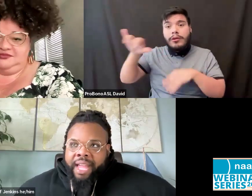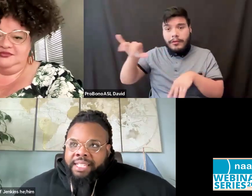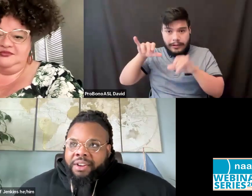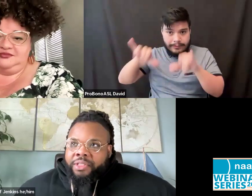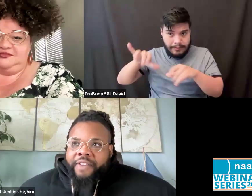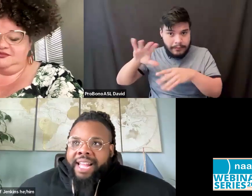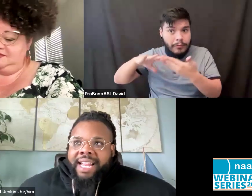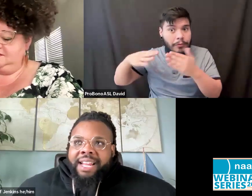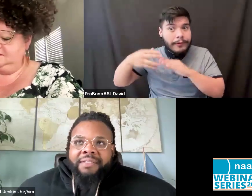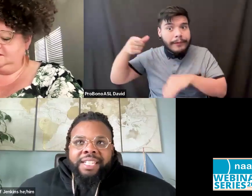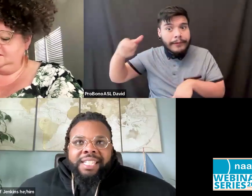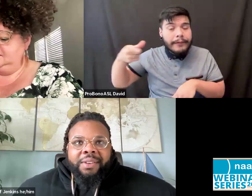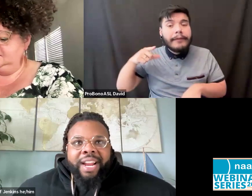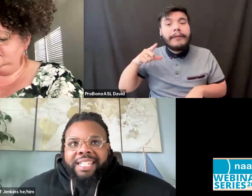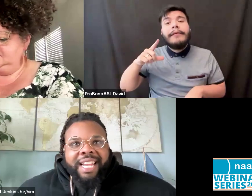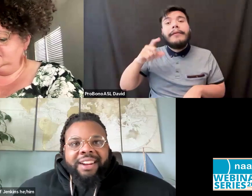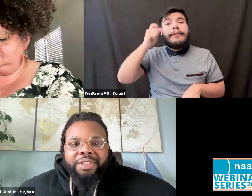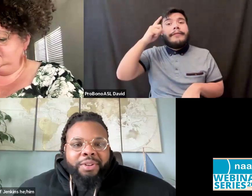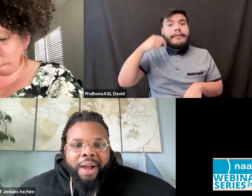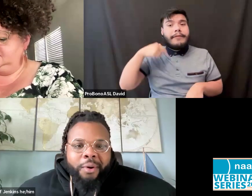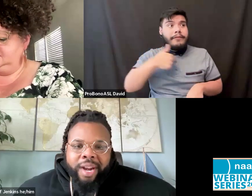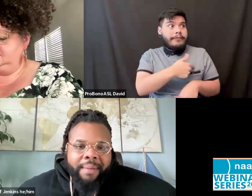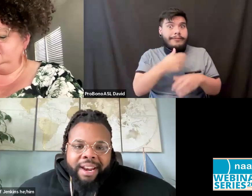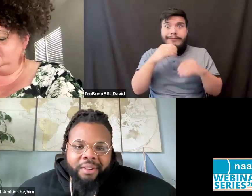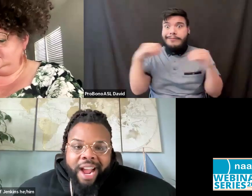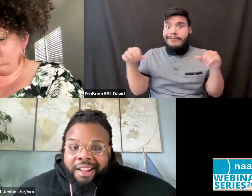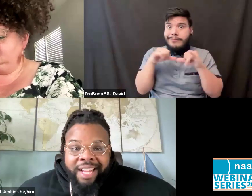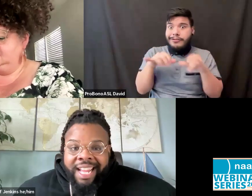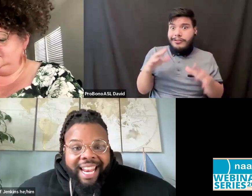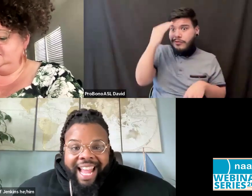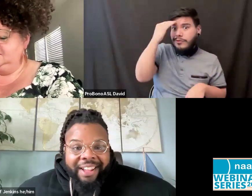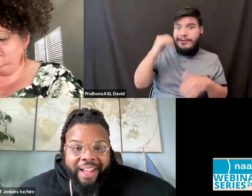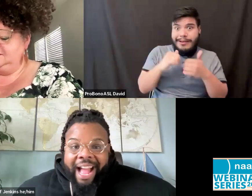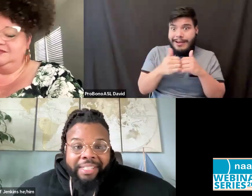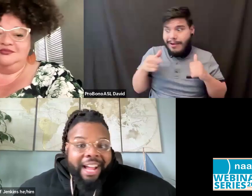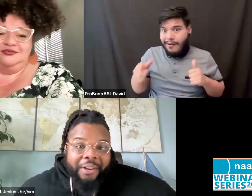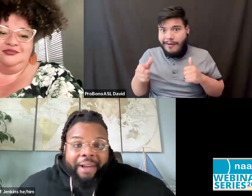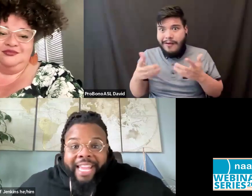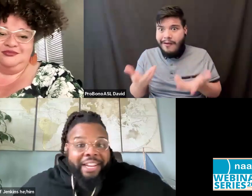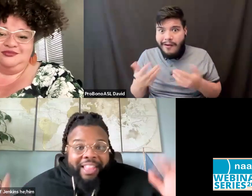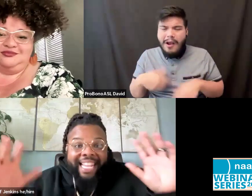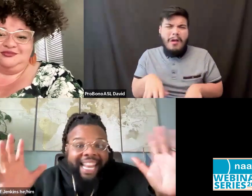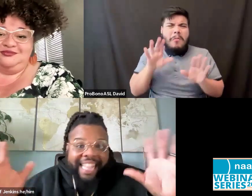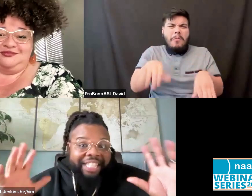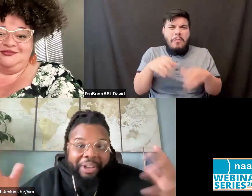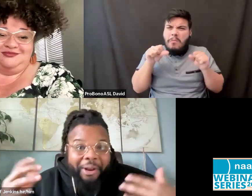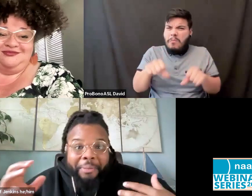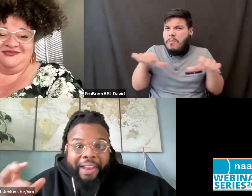And so the fact that none of us were engineers or knew how water came out of the ground, like I was like, yeah, we could do this. Like, this is incredible.